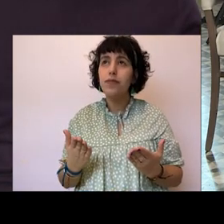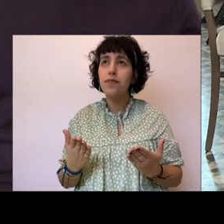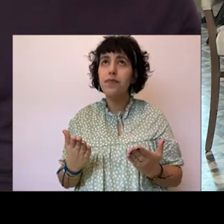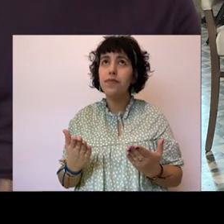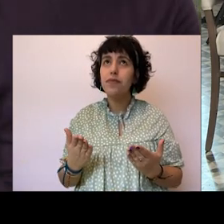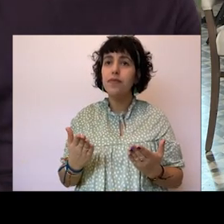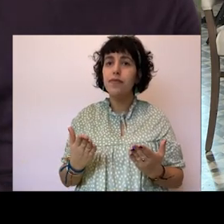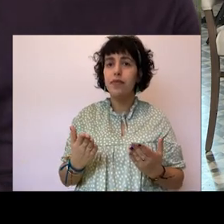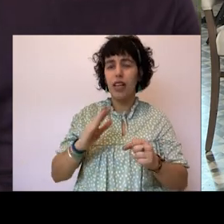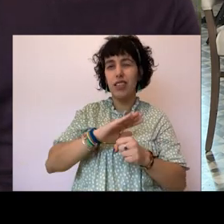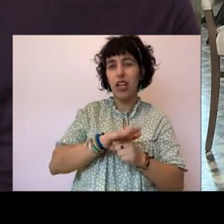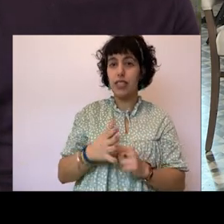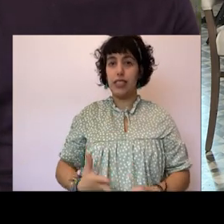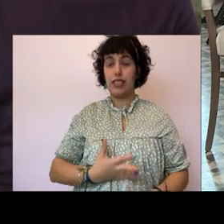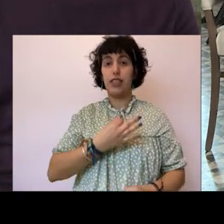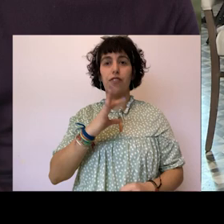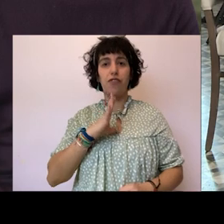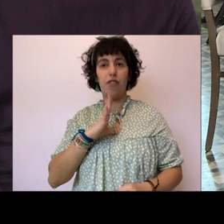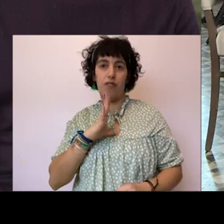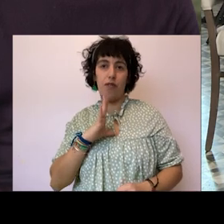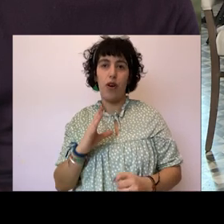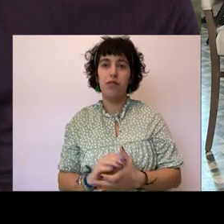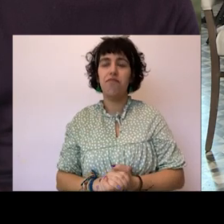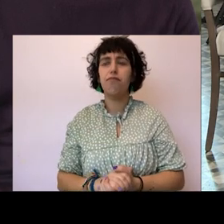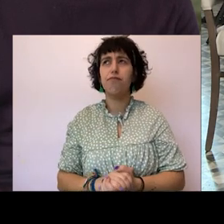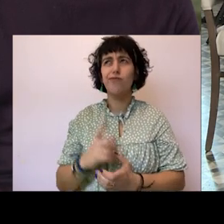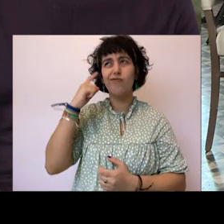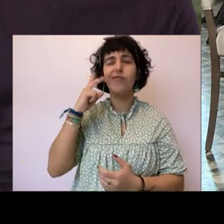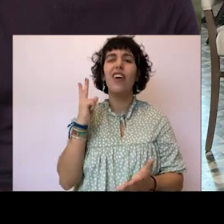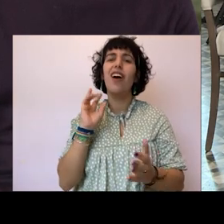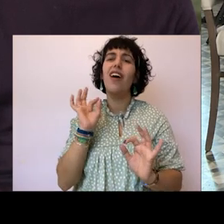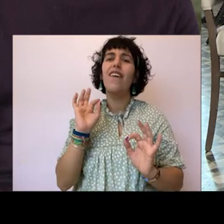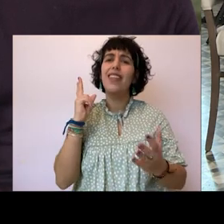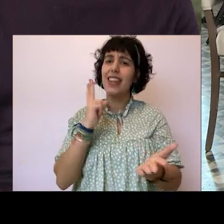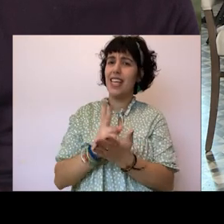You feel it, it's coming already -But now you have a harassment radar too. So, I said, he is definitely coming after me.